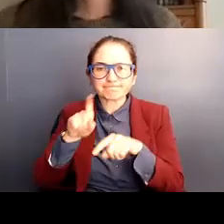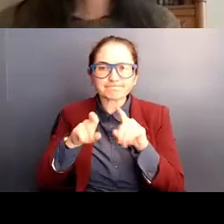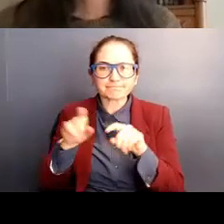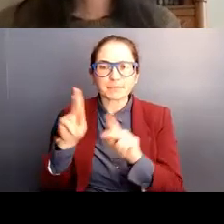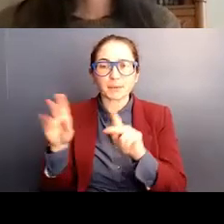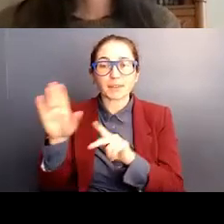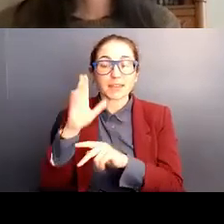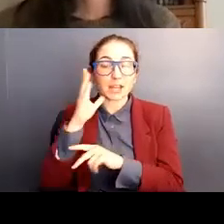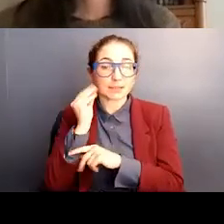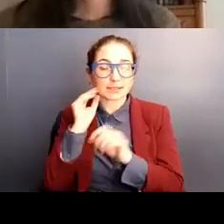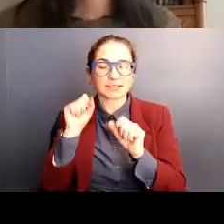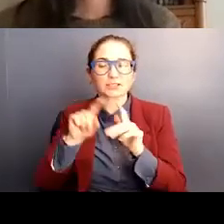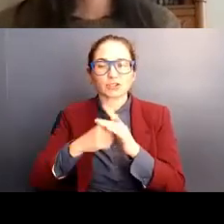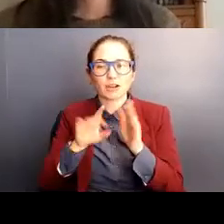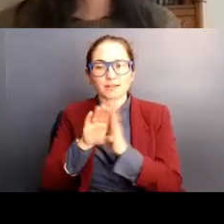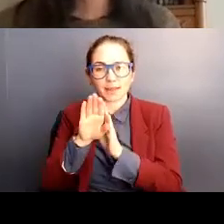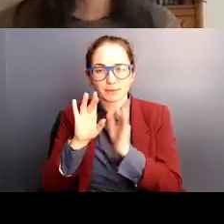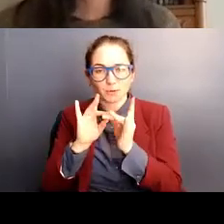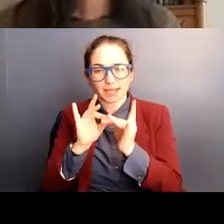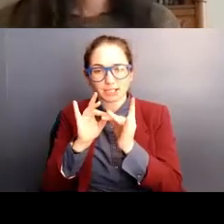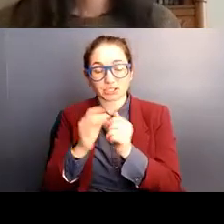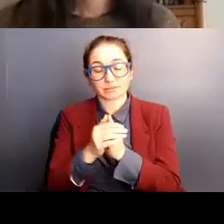develop a relationship with them. Which is going to pay off in the